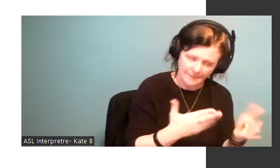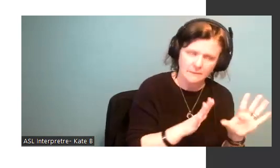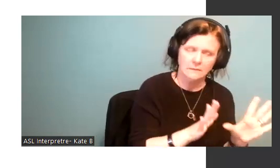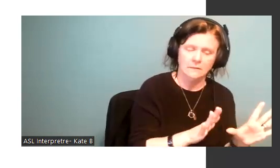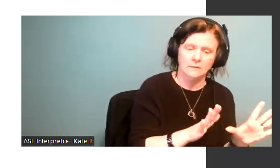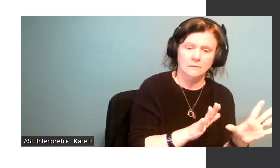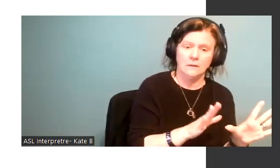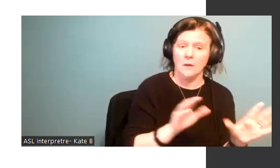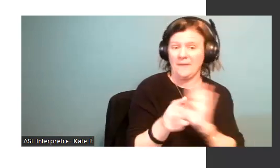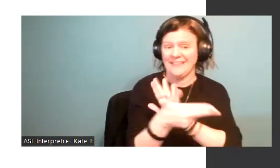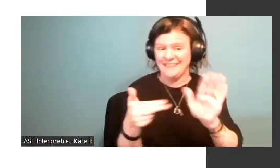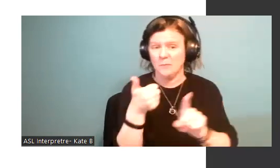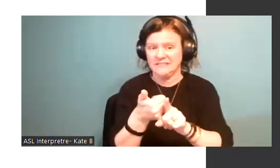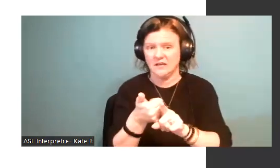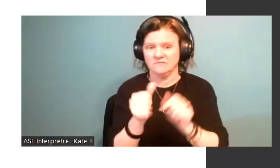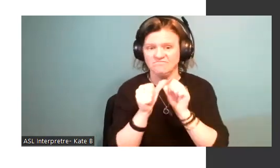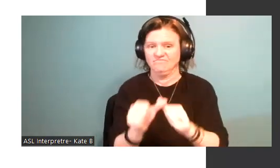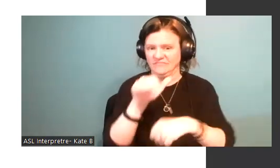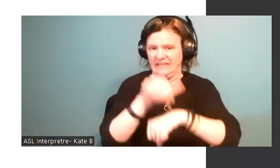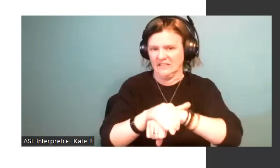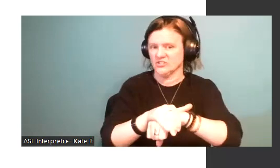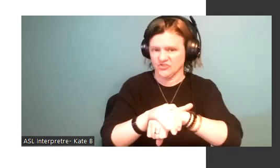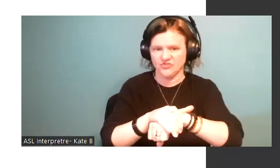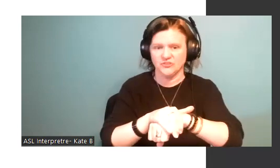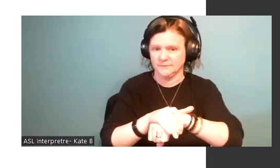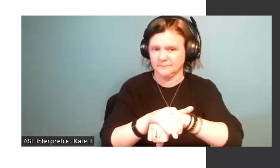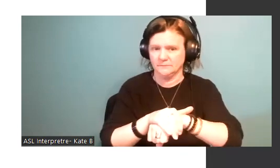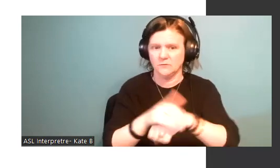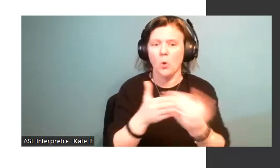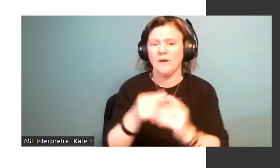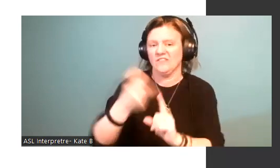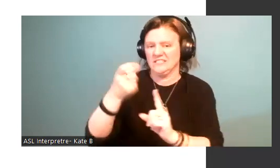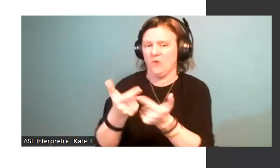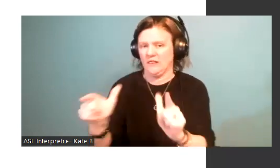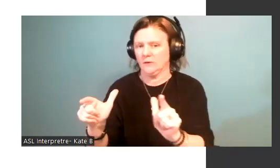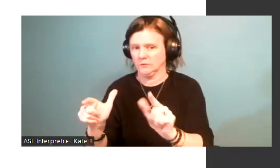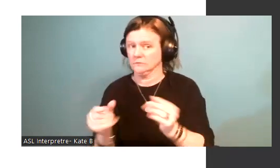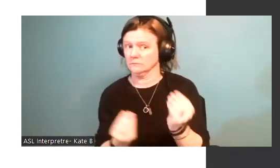not get translated. A text or a link or a button